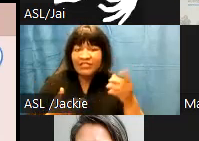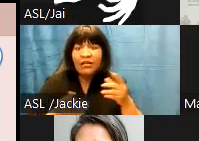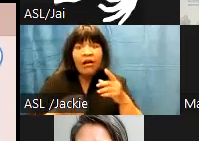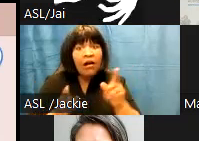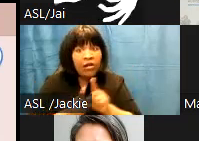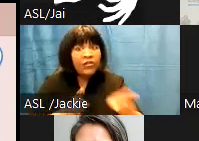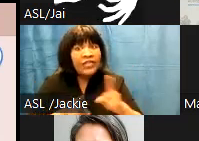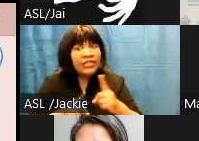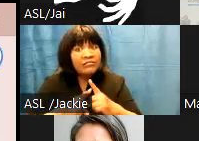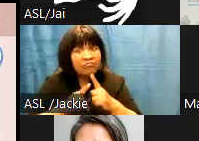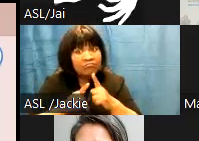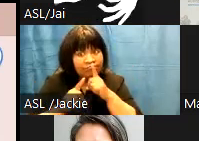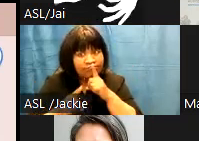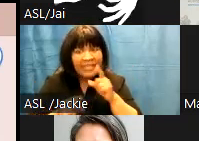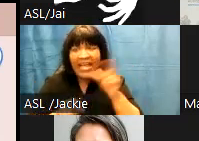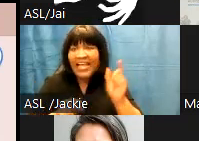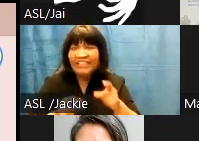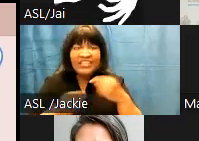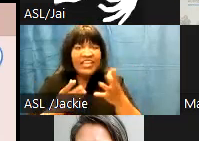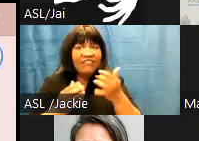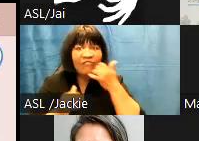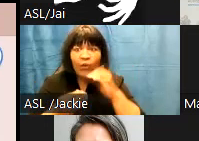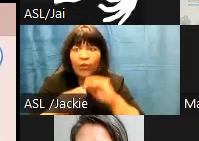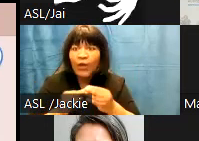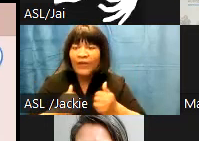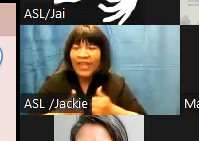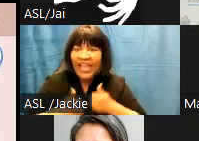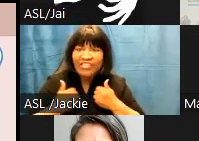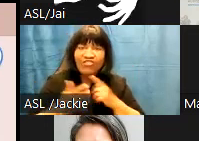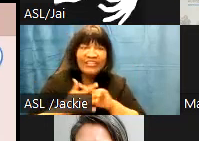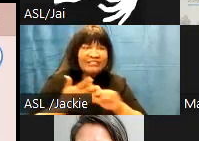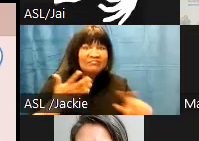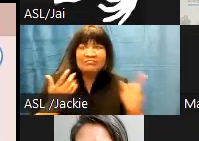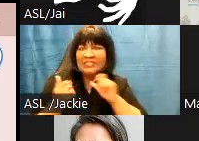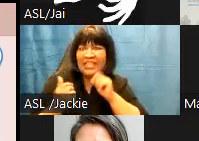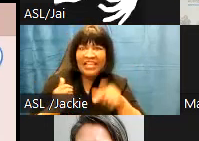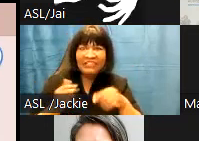It doesn't ask for identifying information and the information comes straight